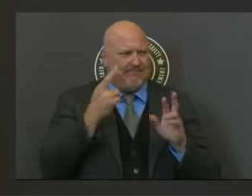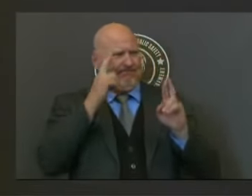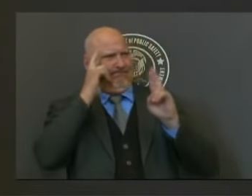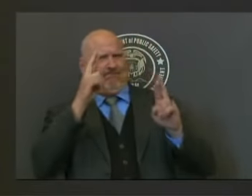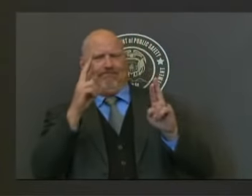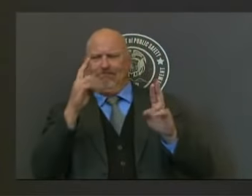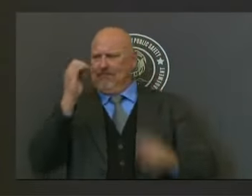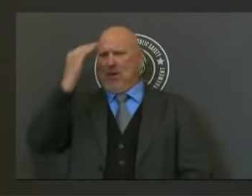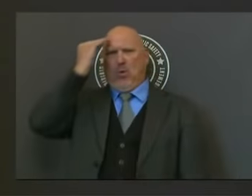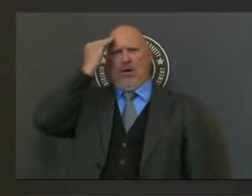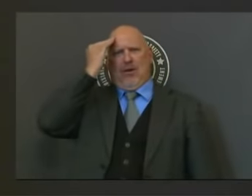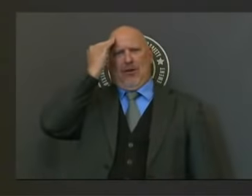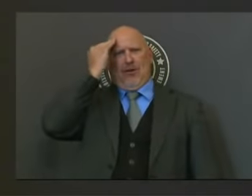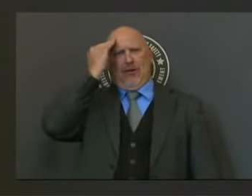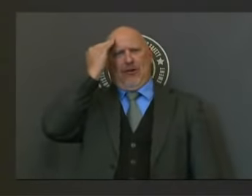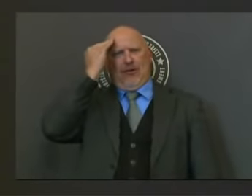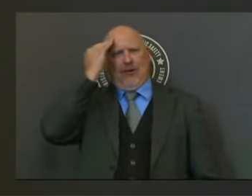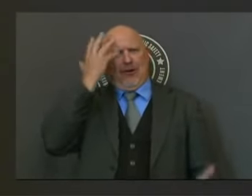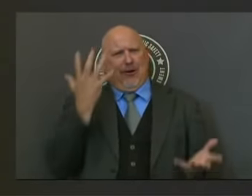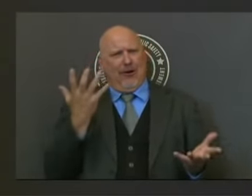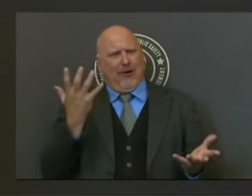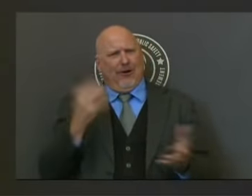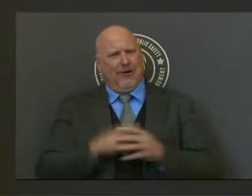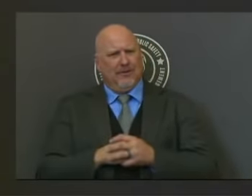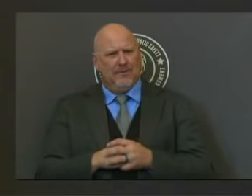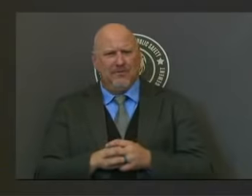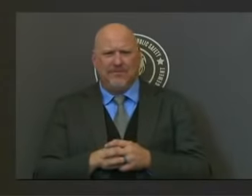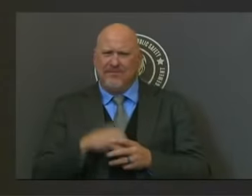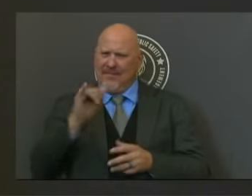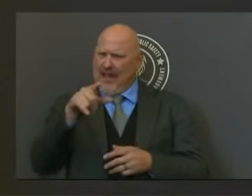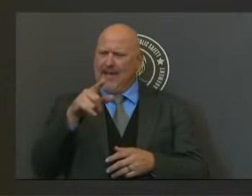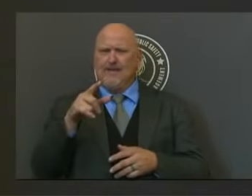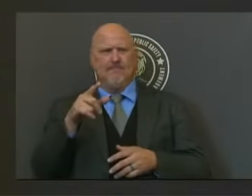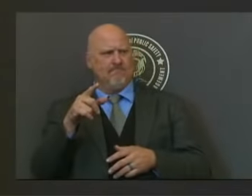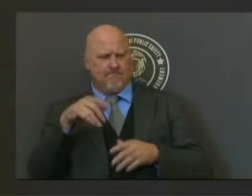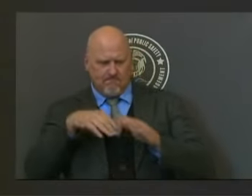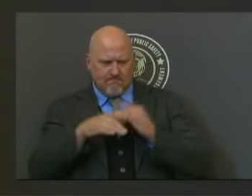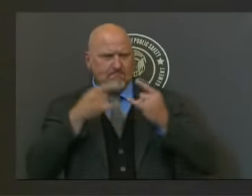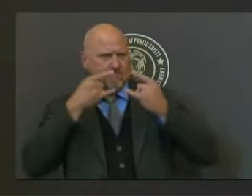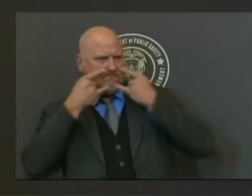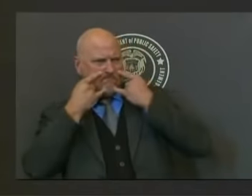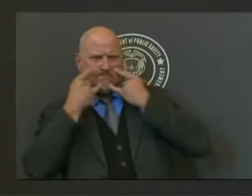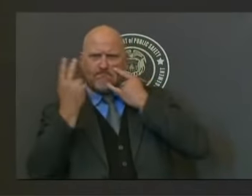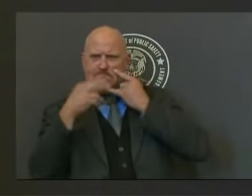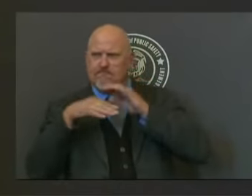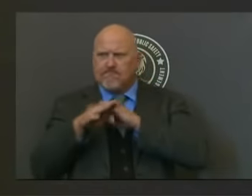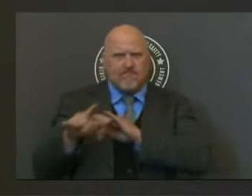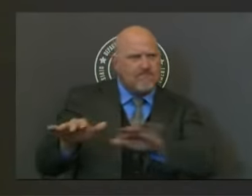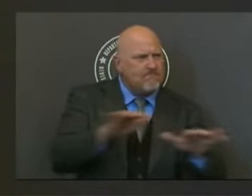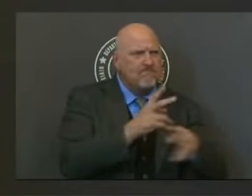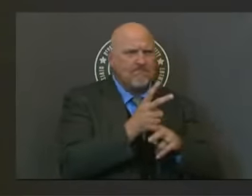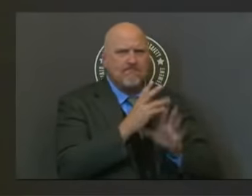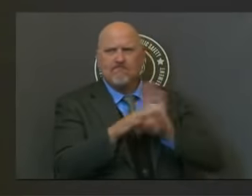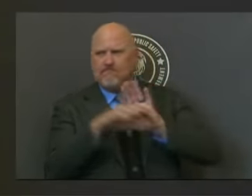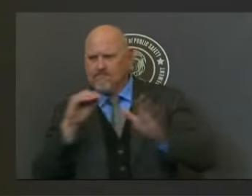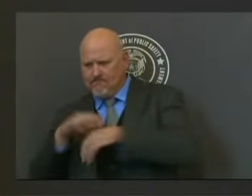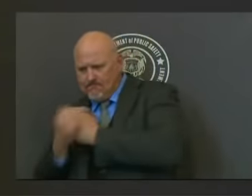and is that that cautiousness is demonstrated by the things that